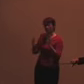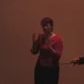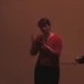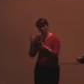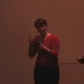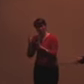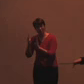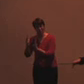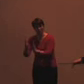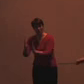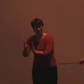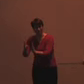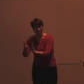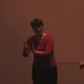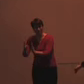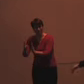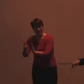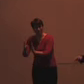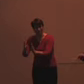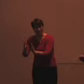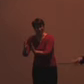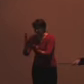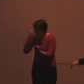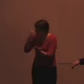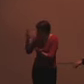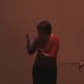Corridor is, for example, 1.2-meter wide.